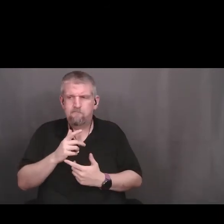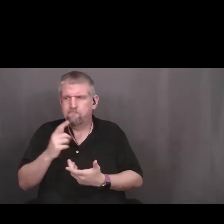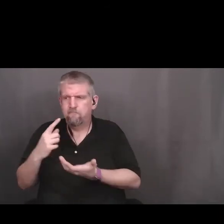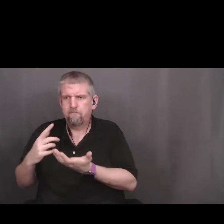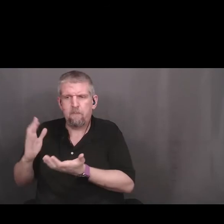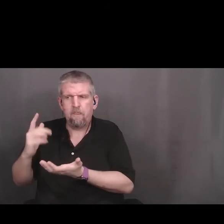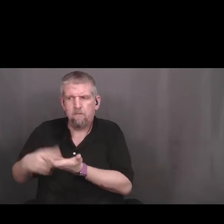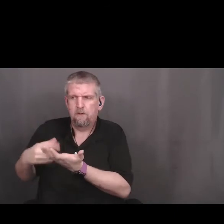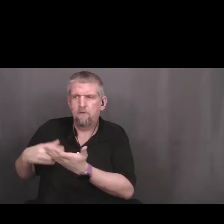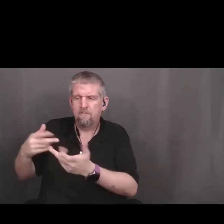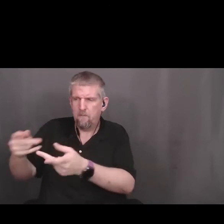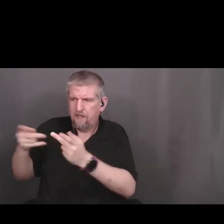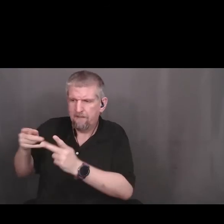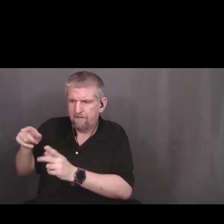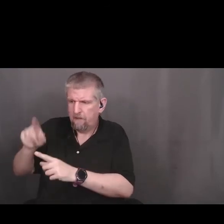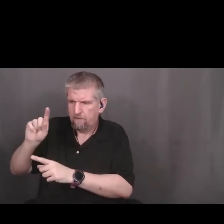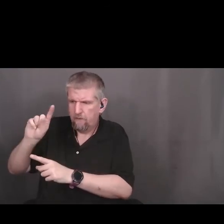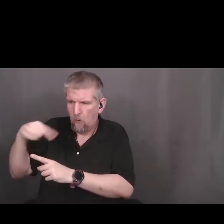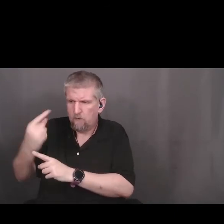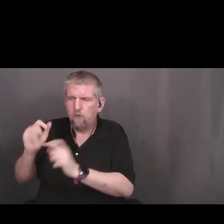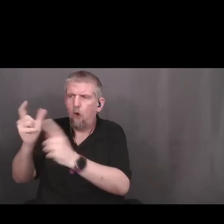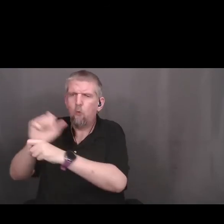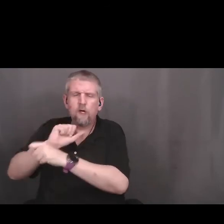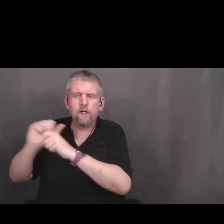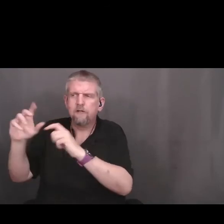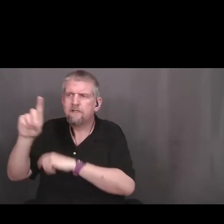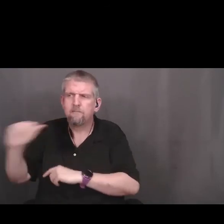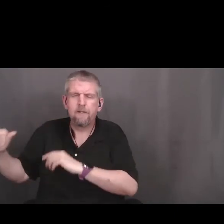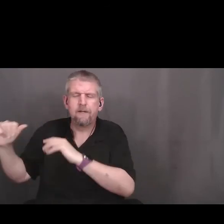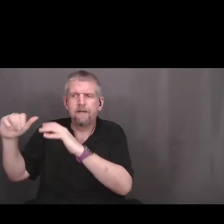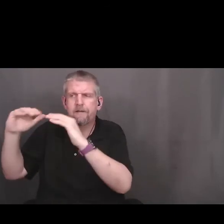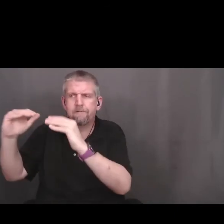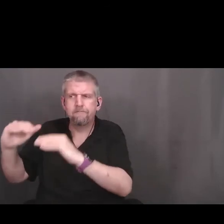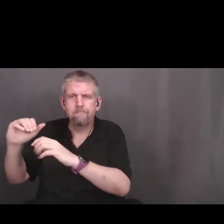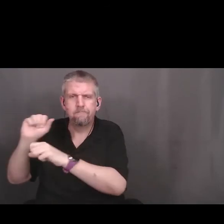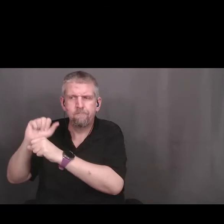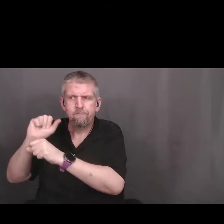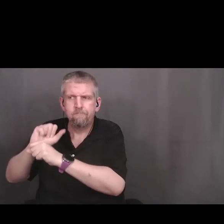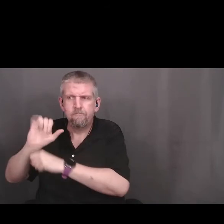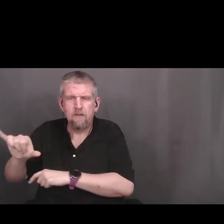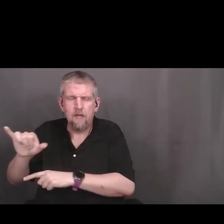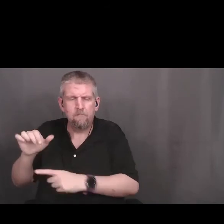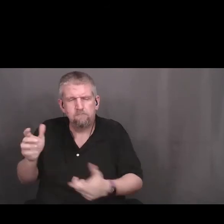that's specifically for people with disabilities, we try to help people find a job within the workforce.